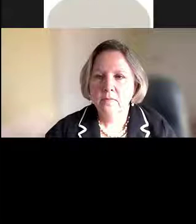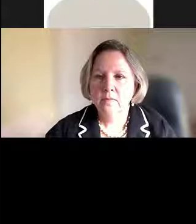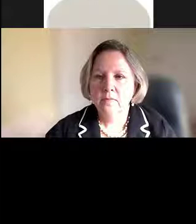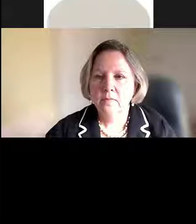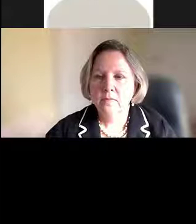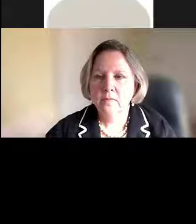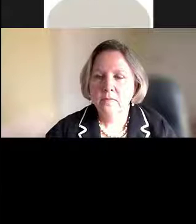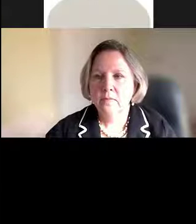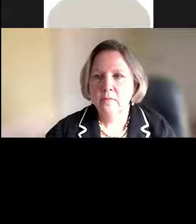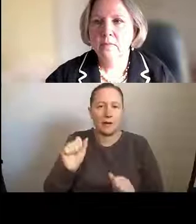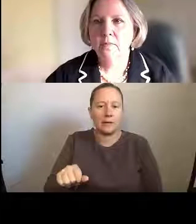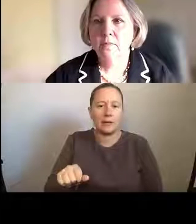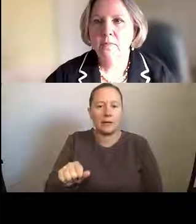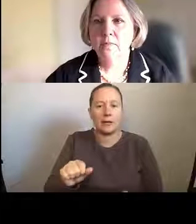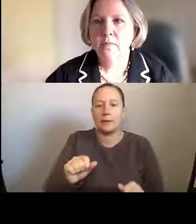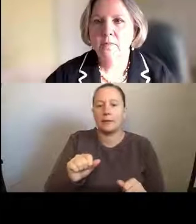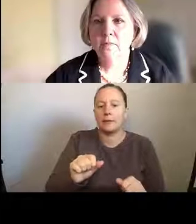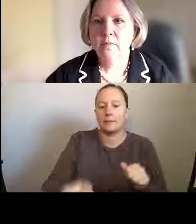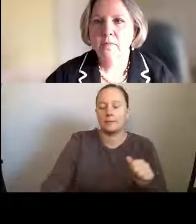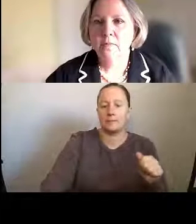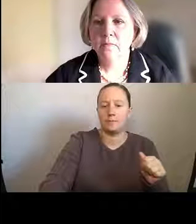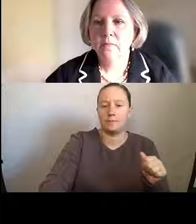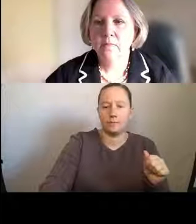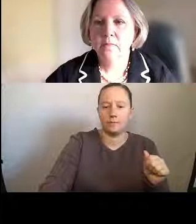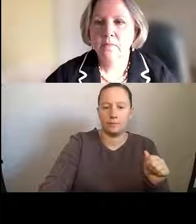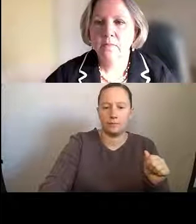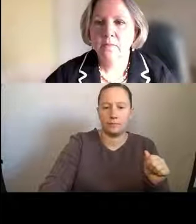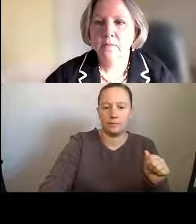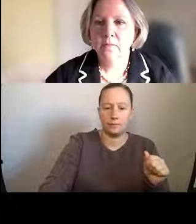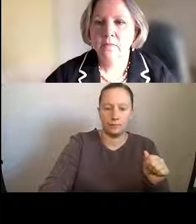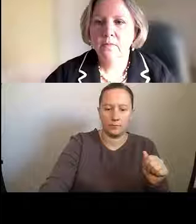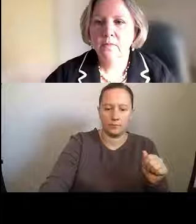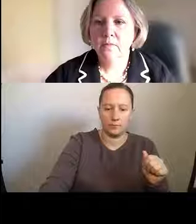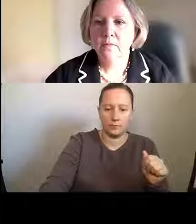that you can, that there is a means for you to actually link them back somehow, so you can.